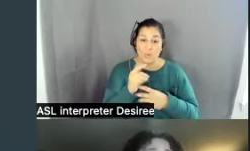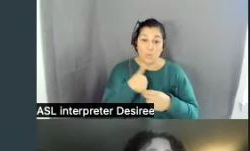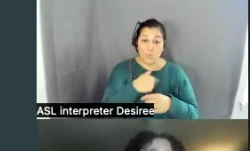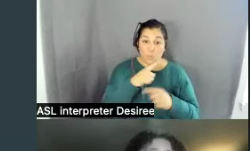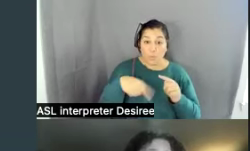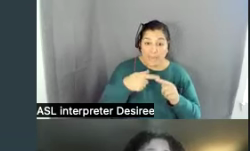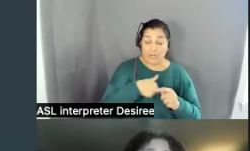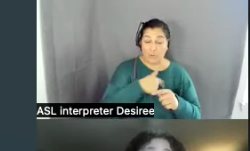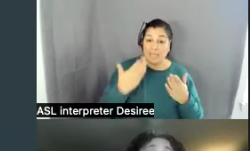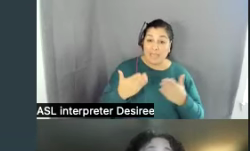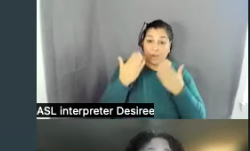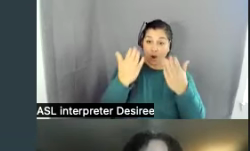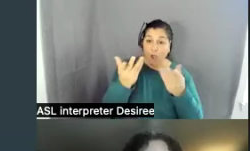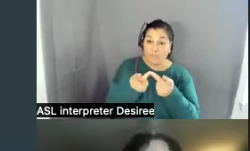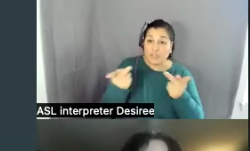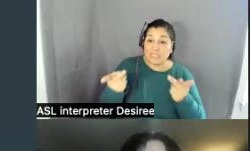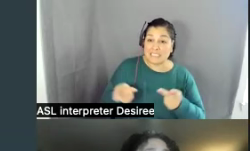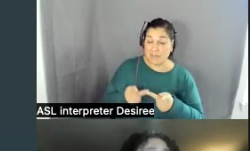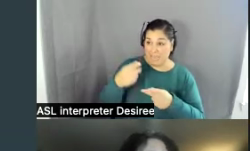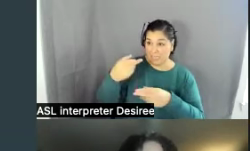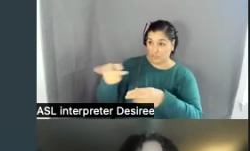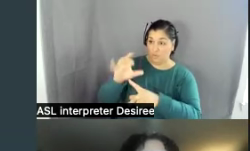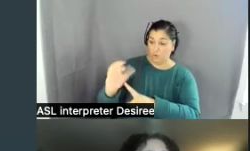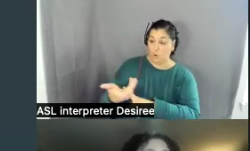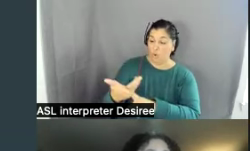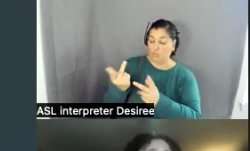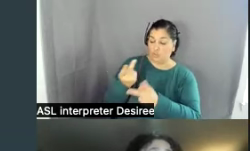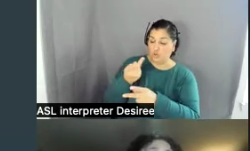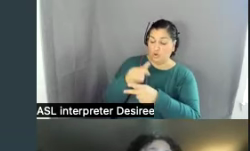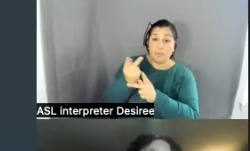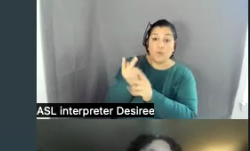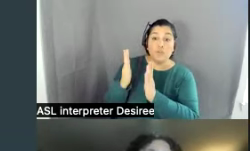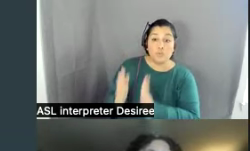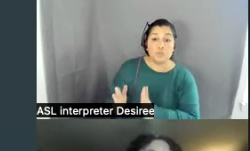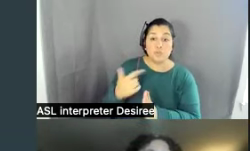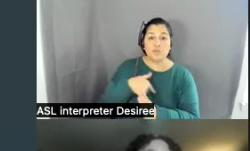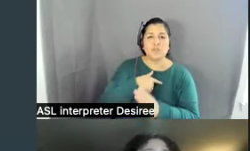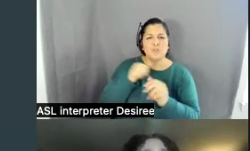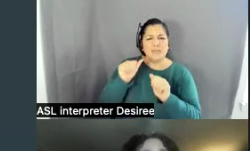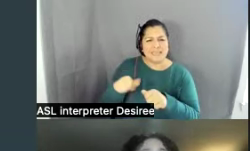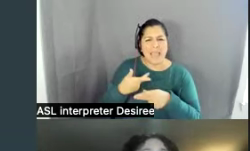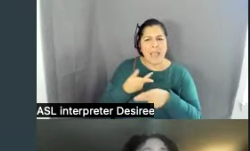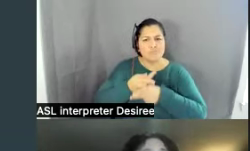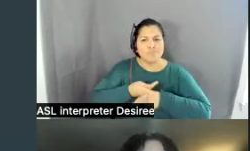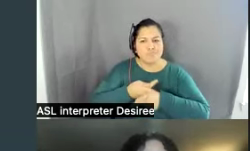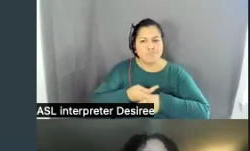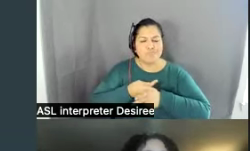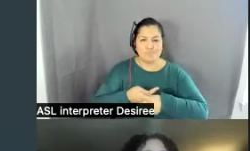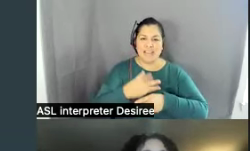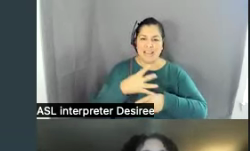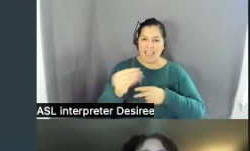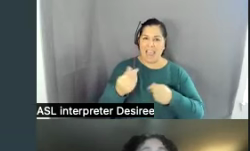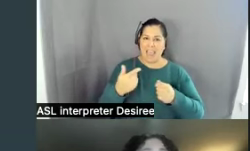cultural producers, we are able to preserve them with care, and, with some sort of robustness that, honors